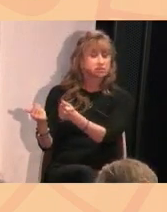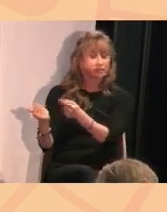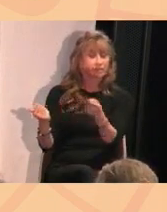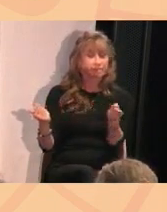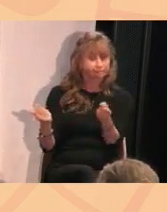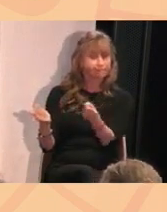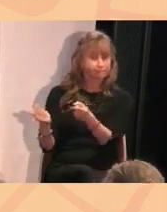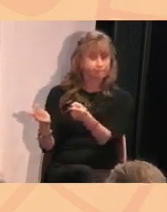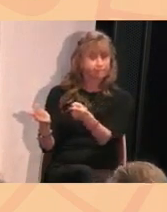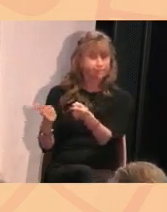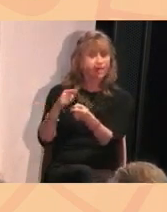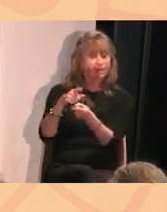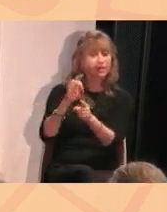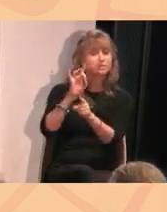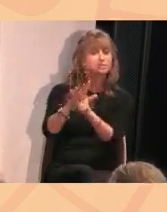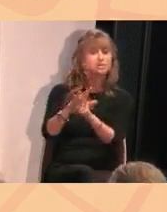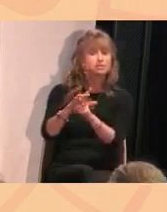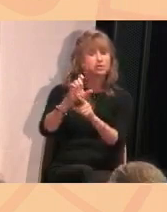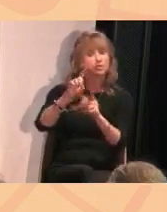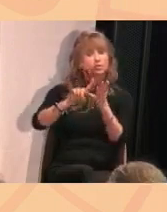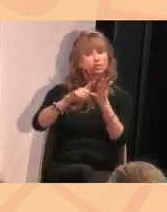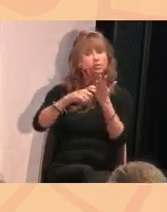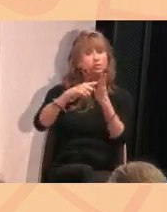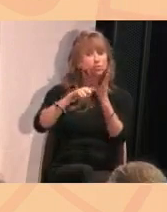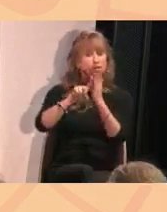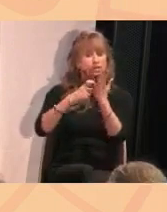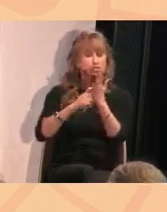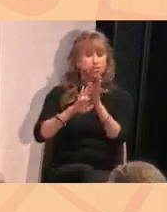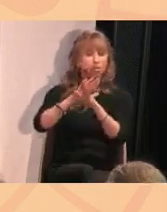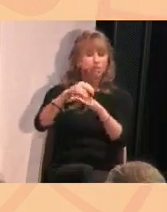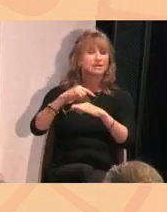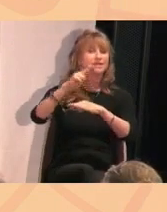were they interested in being part of this process.